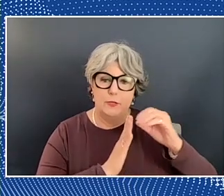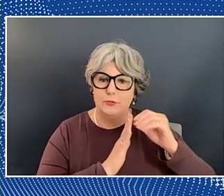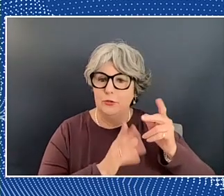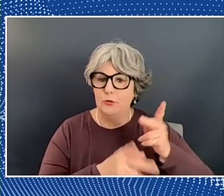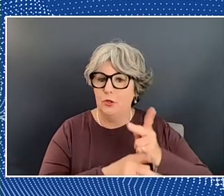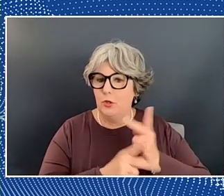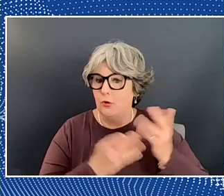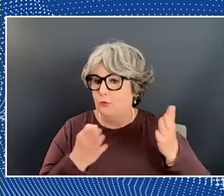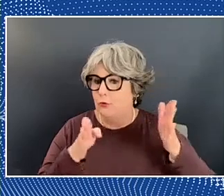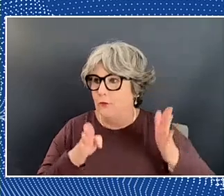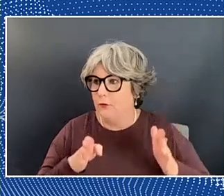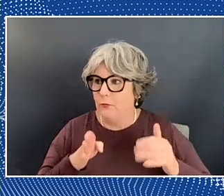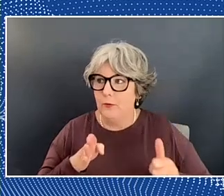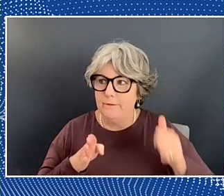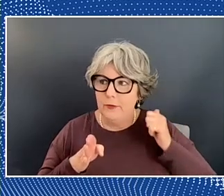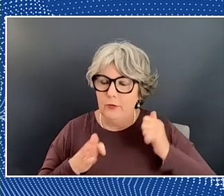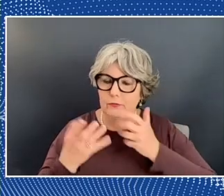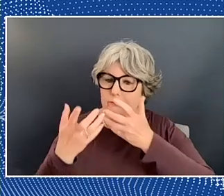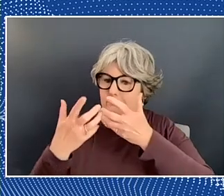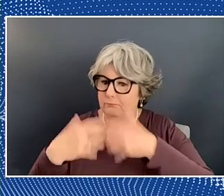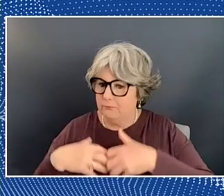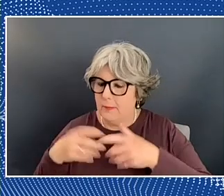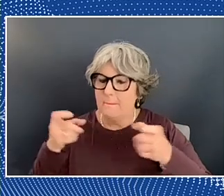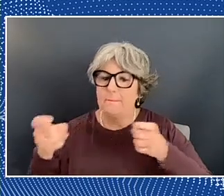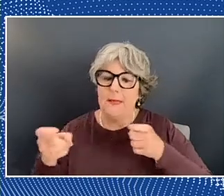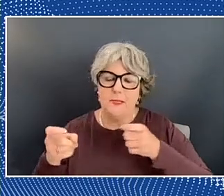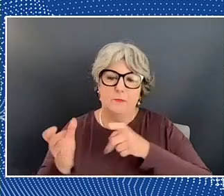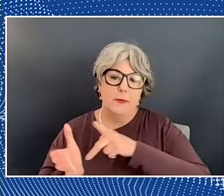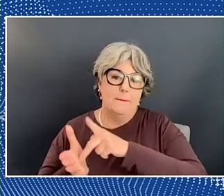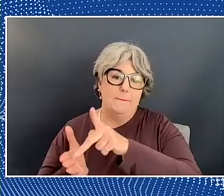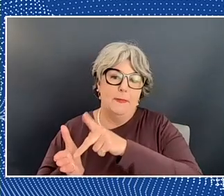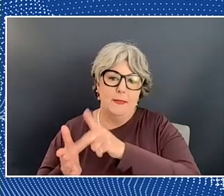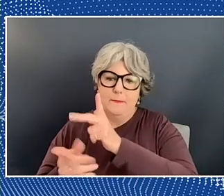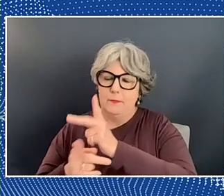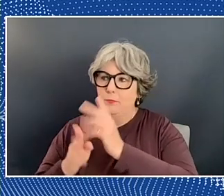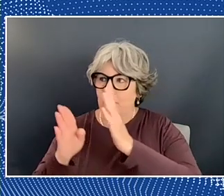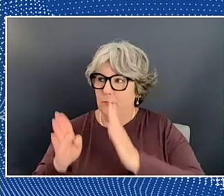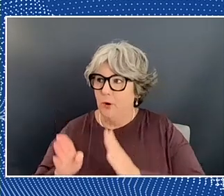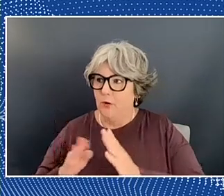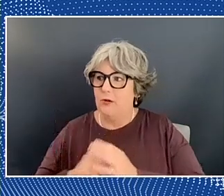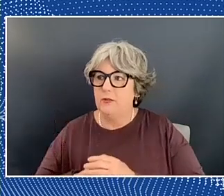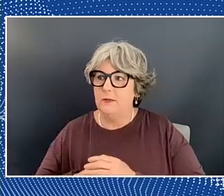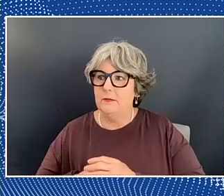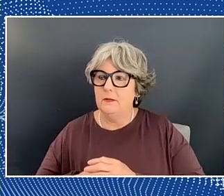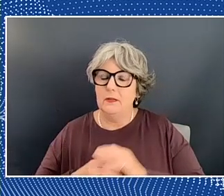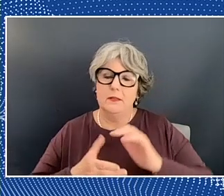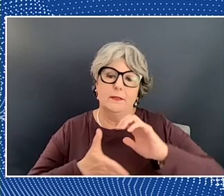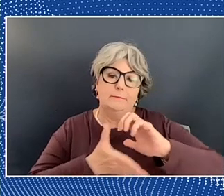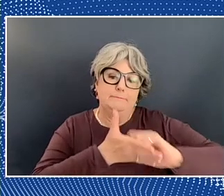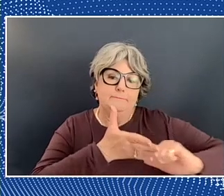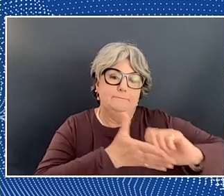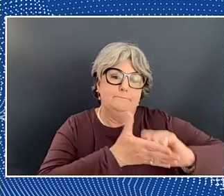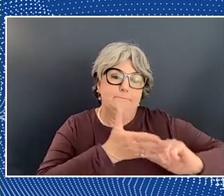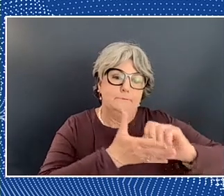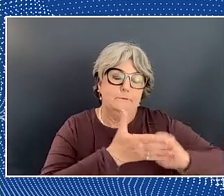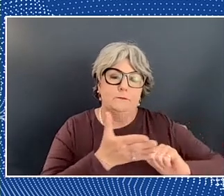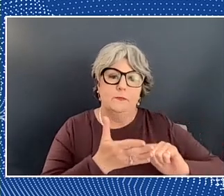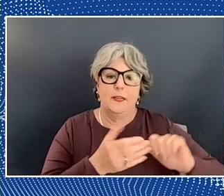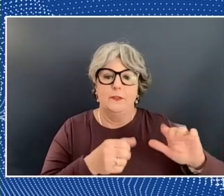refused to work out manageable student loan payments with borrowers. The garnished payments should also be counted as full payments at this point in